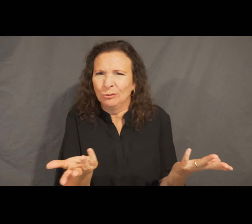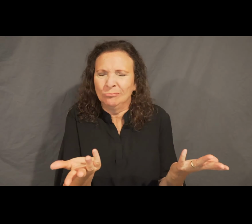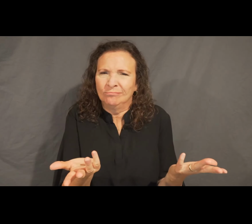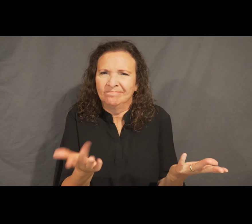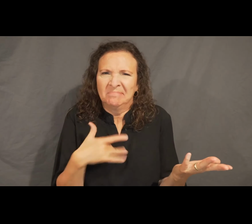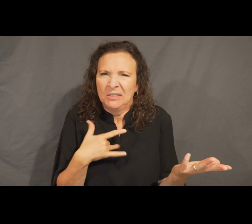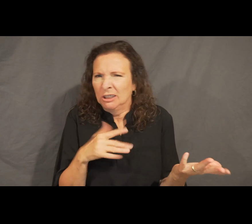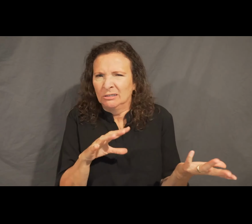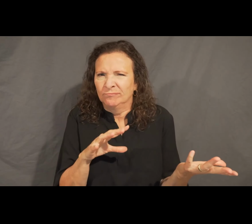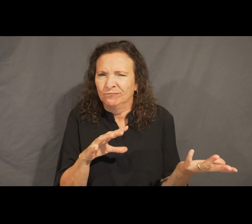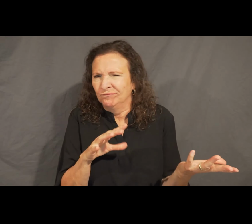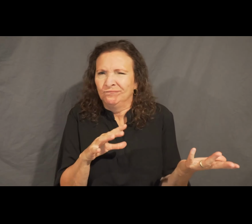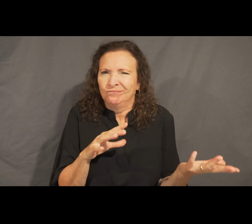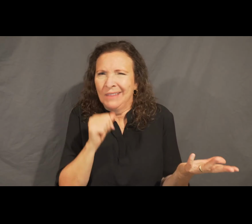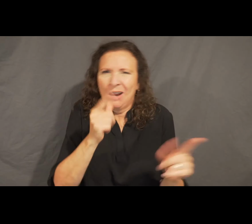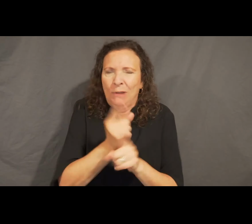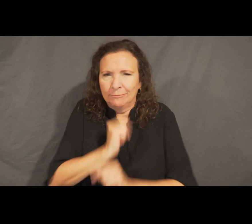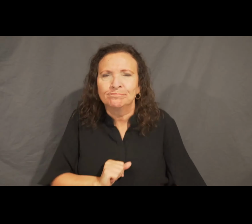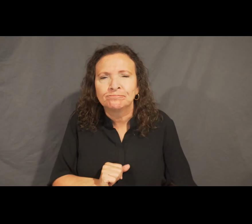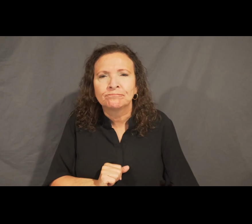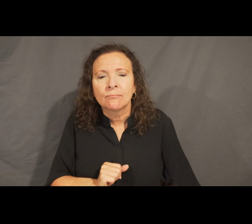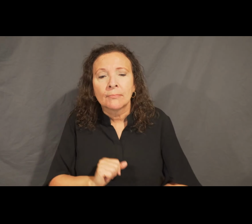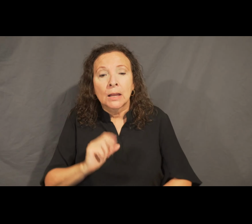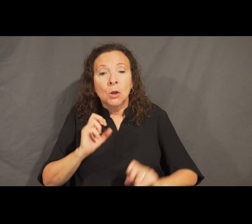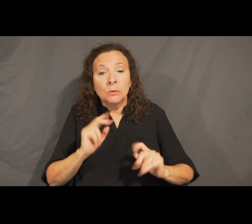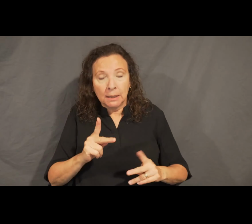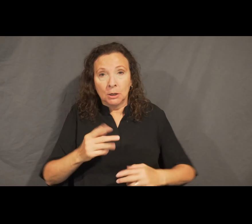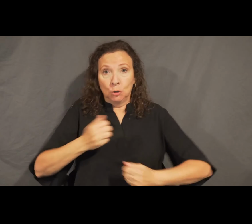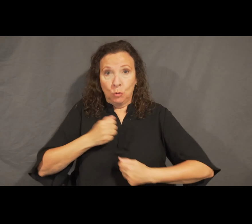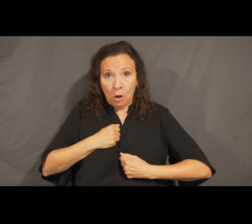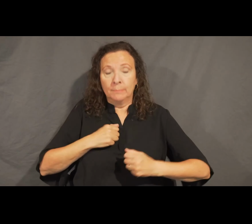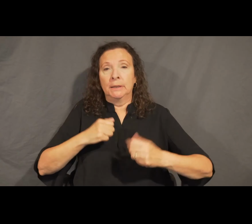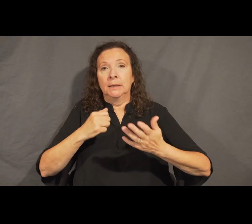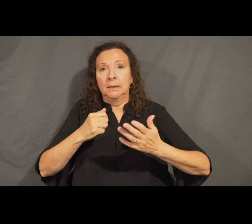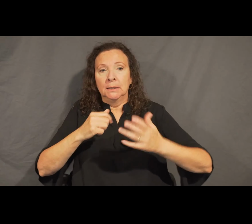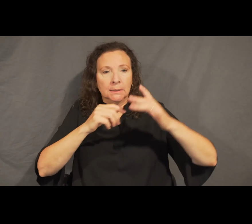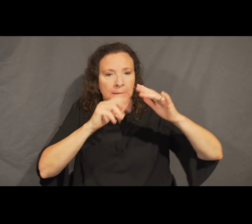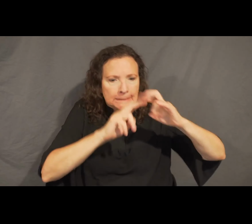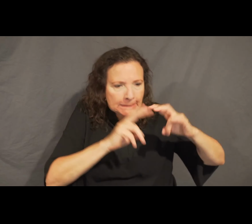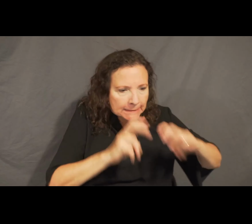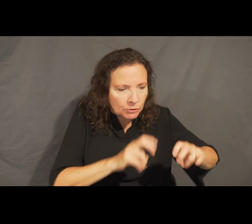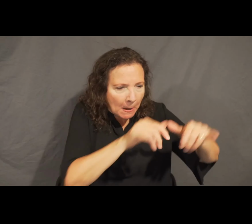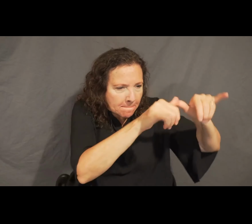While the Army was going over this research, which at this time had over 4,000 different